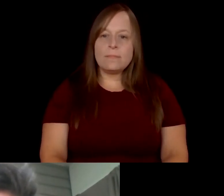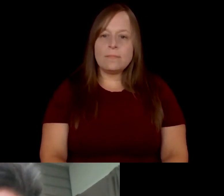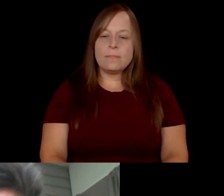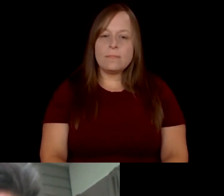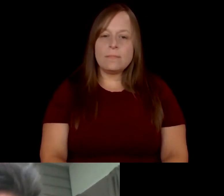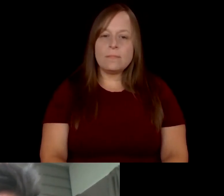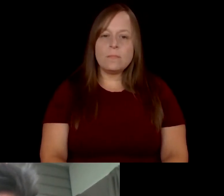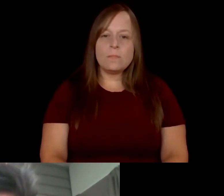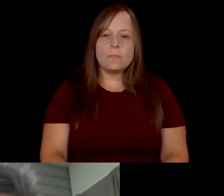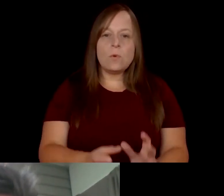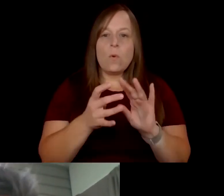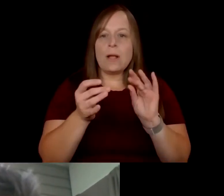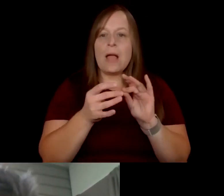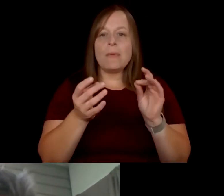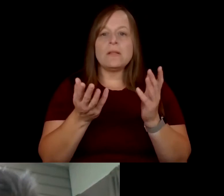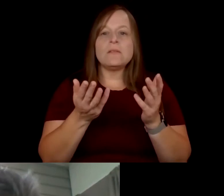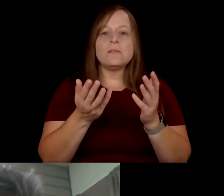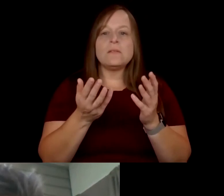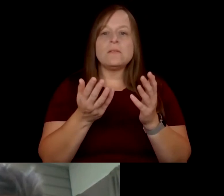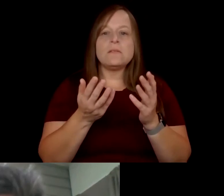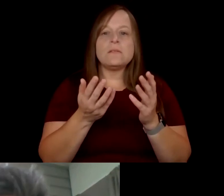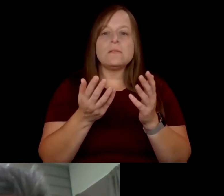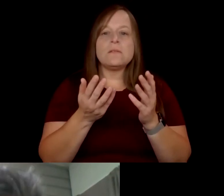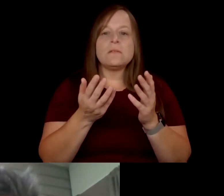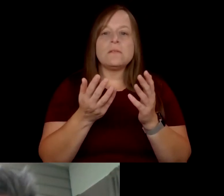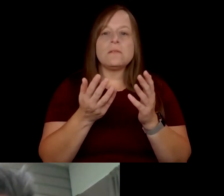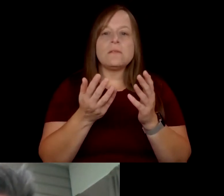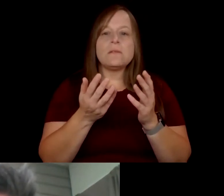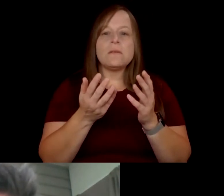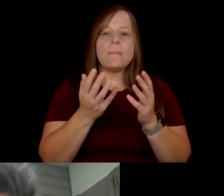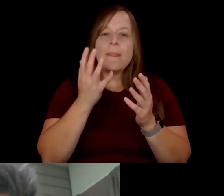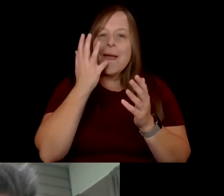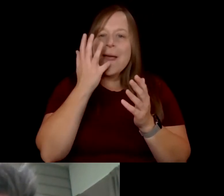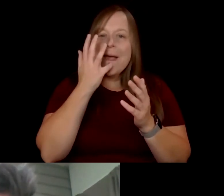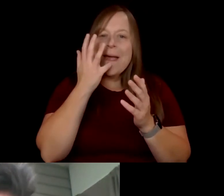Or commentary? If not, we could also wrap up quickly. But, oh, yes. Sure, or maybe just,